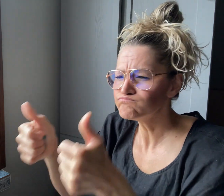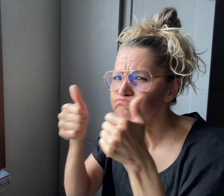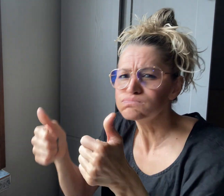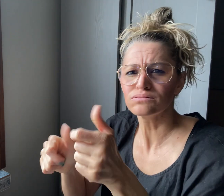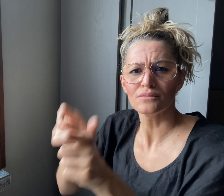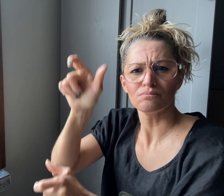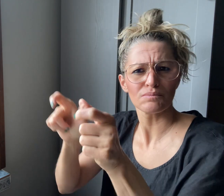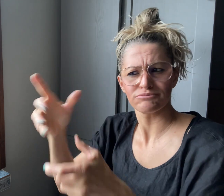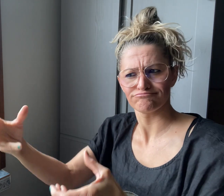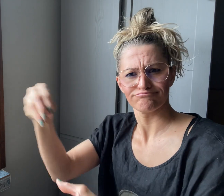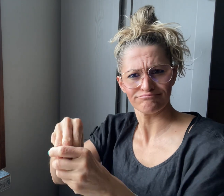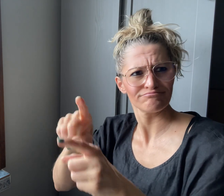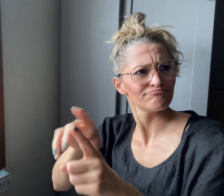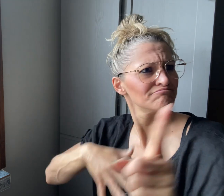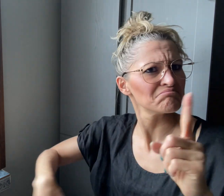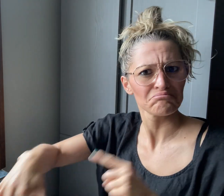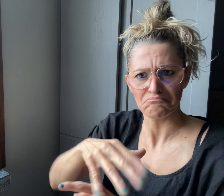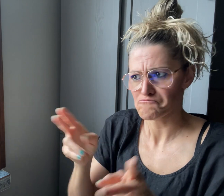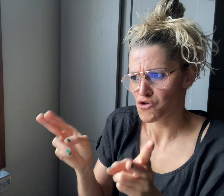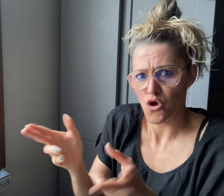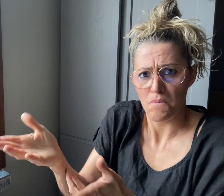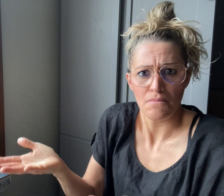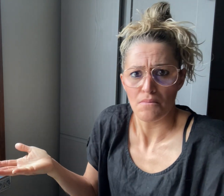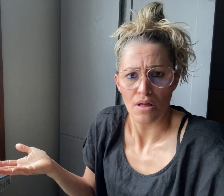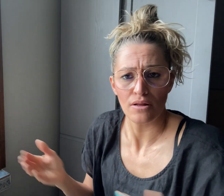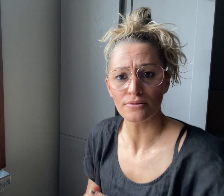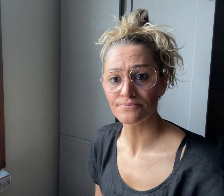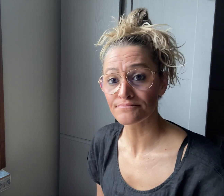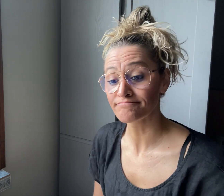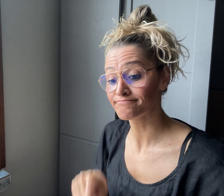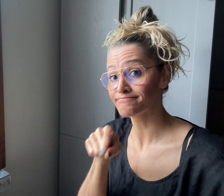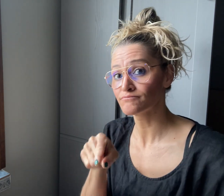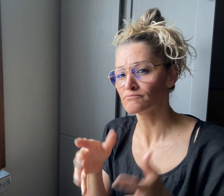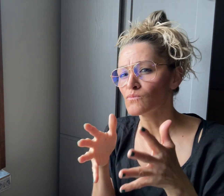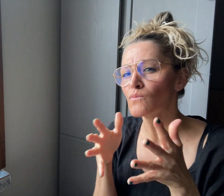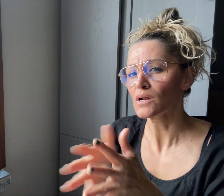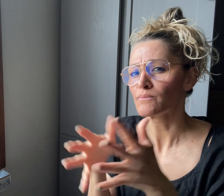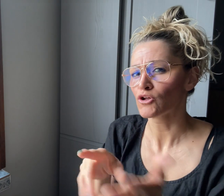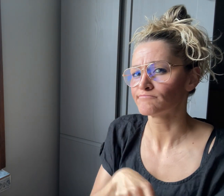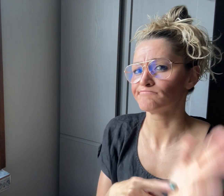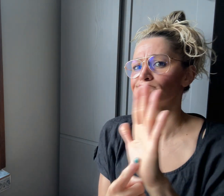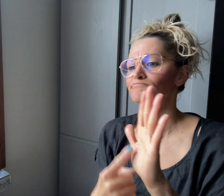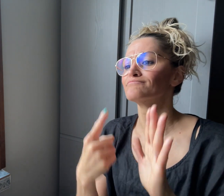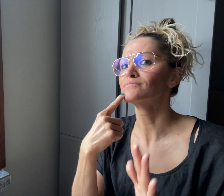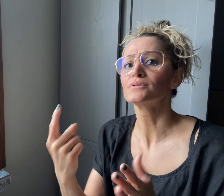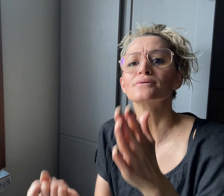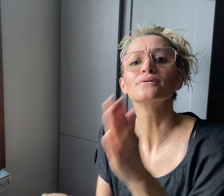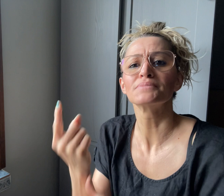of society. A report explains that a Deaf woman who was